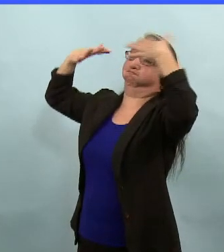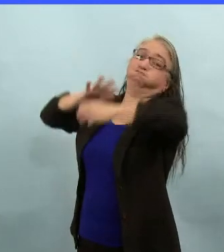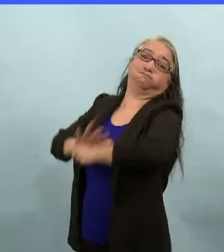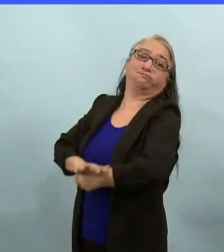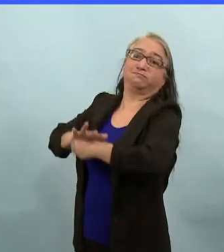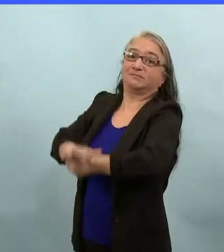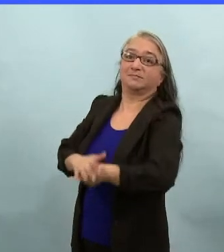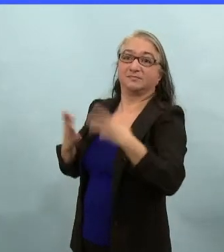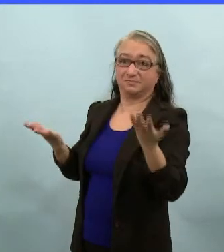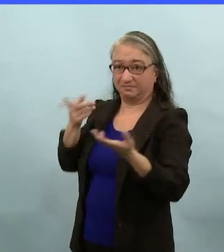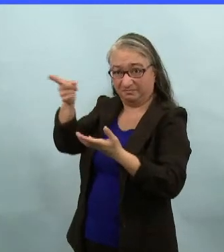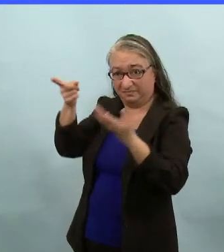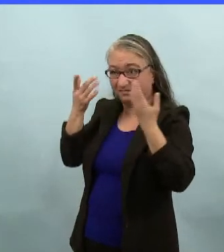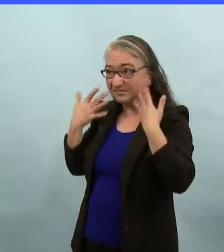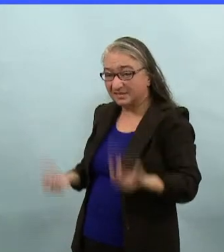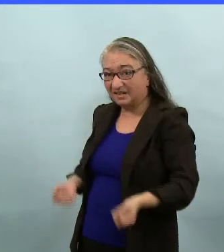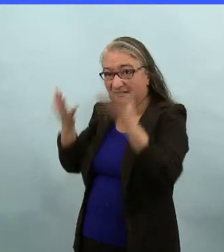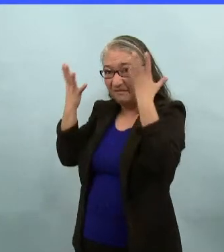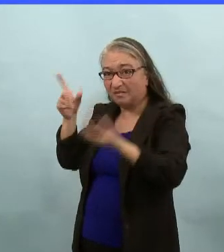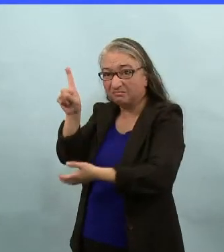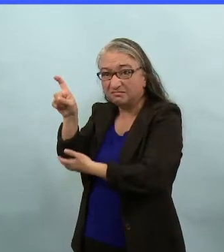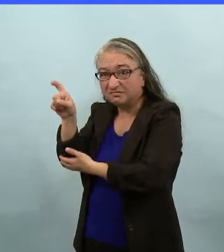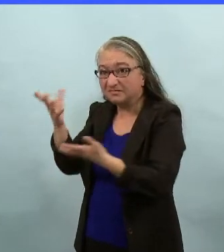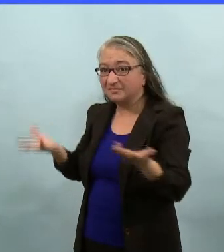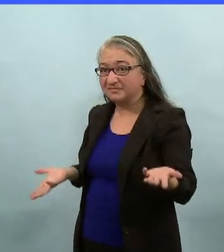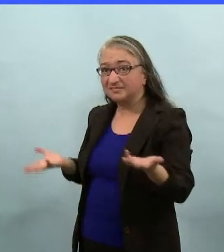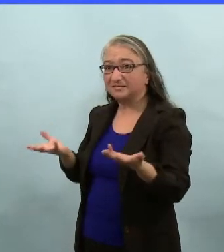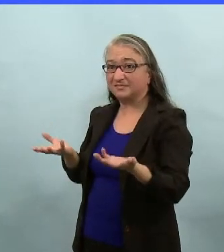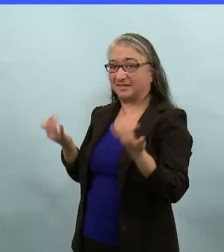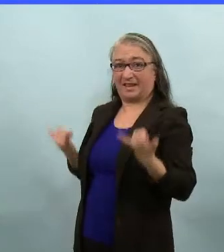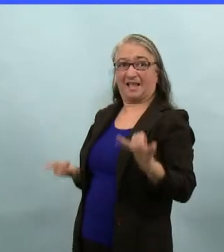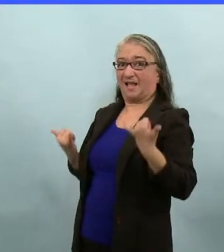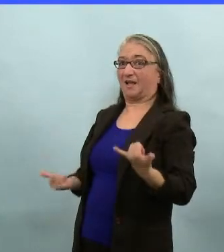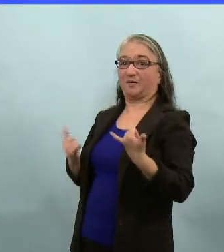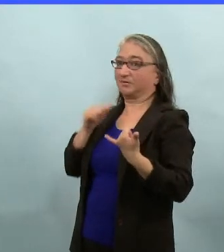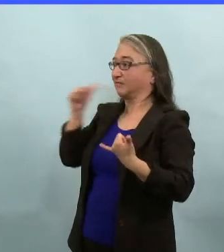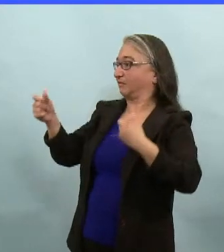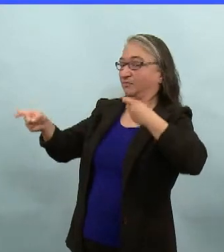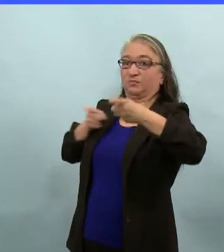you're shifting away from containing the virus to trying to manage the numbers that we know are